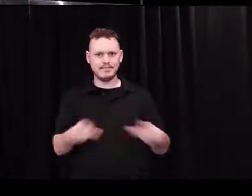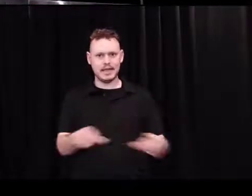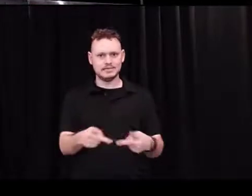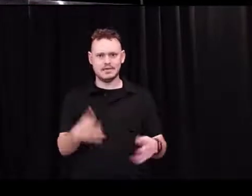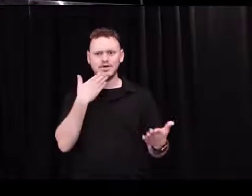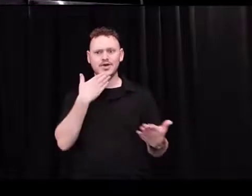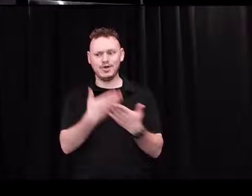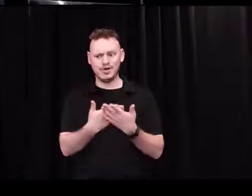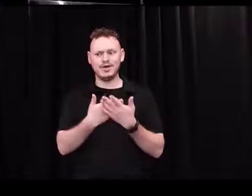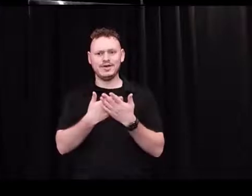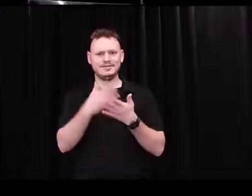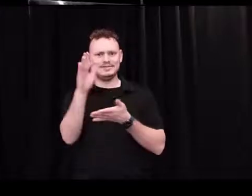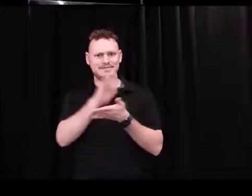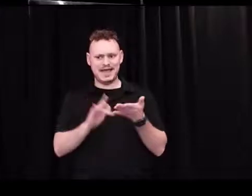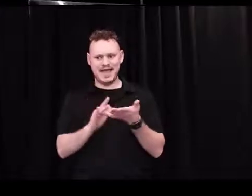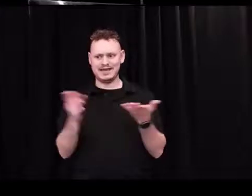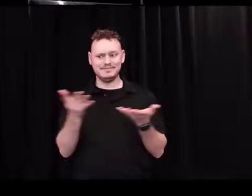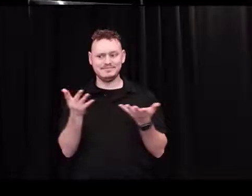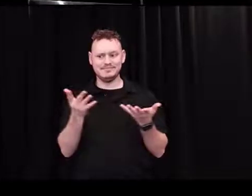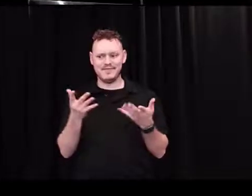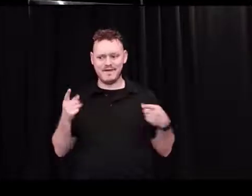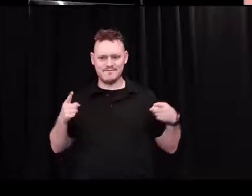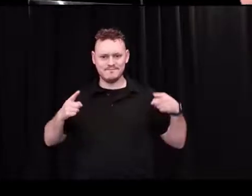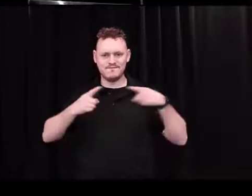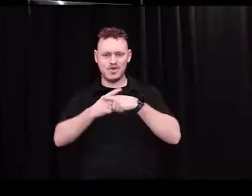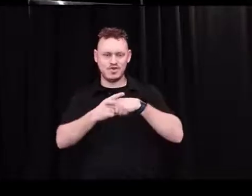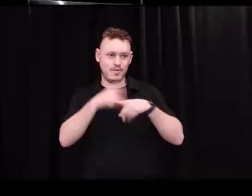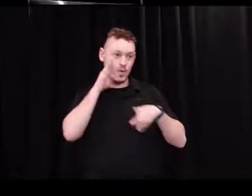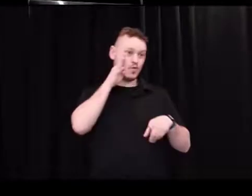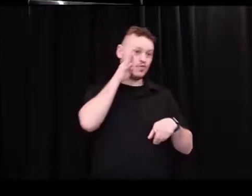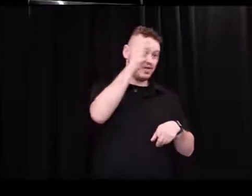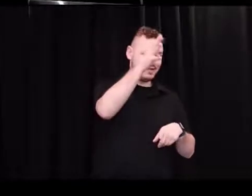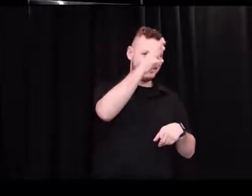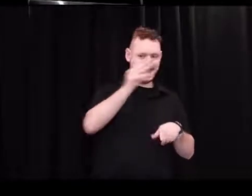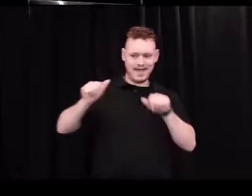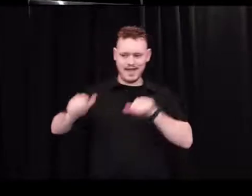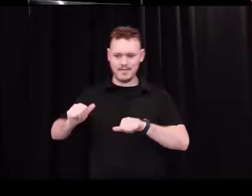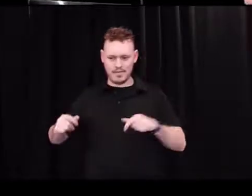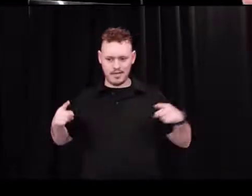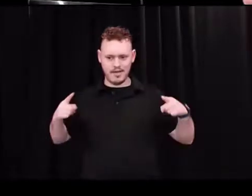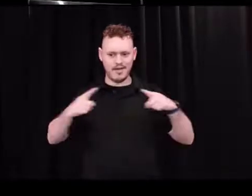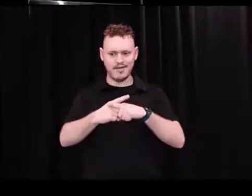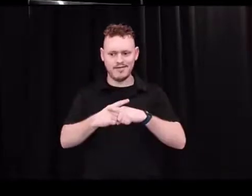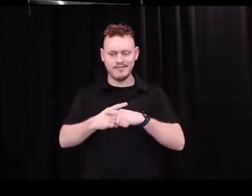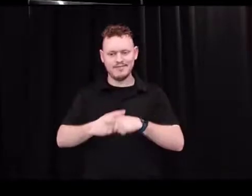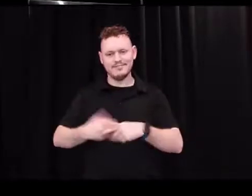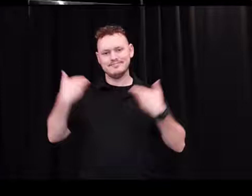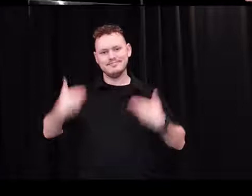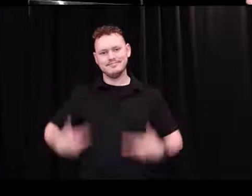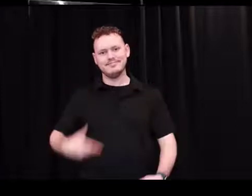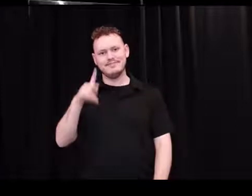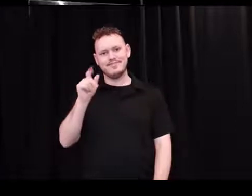convergence between creativity and capability. And that is me, Carl Groves, that's my contact